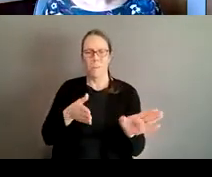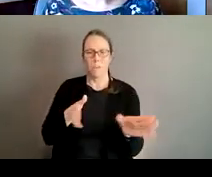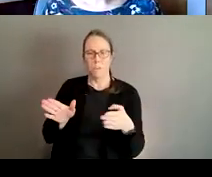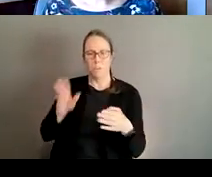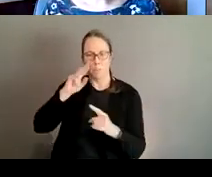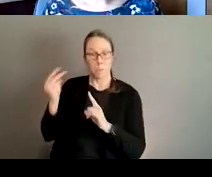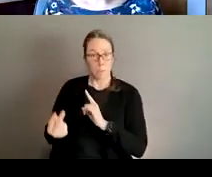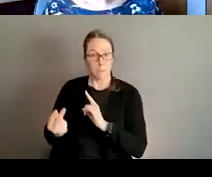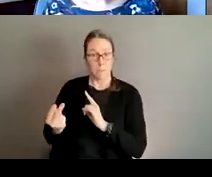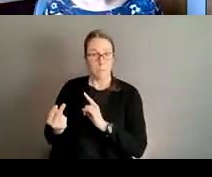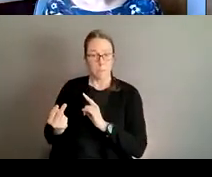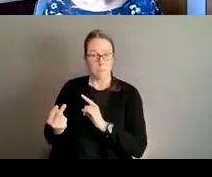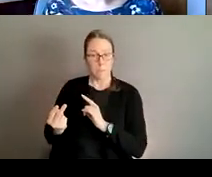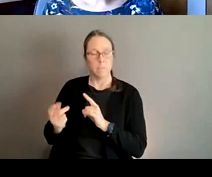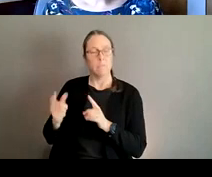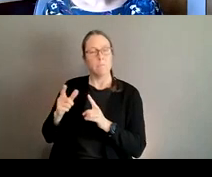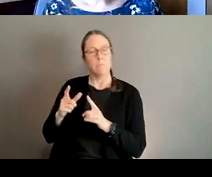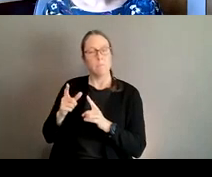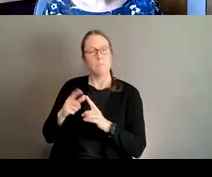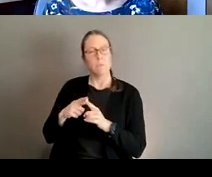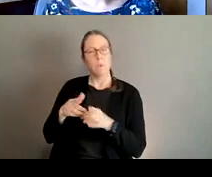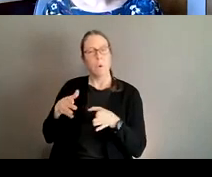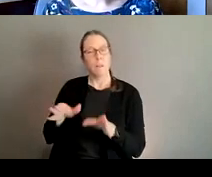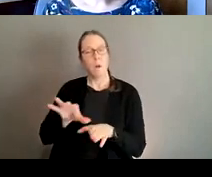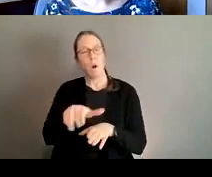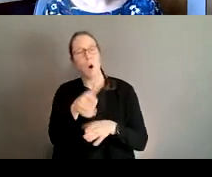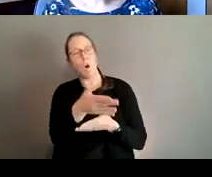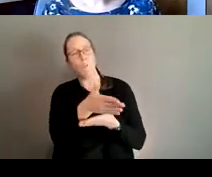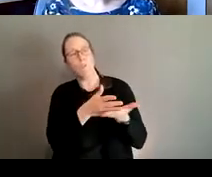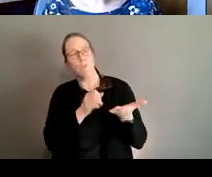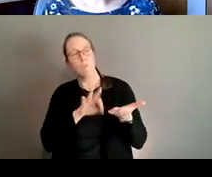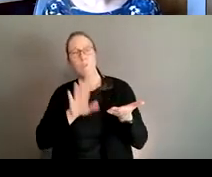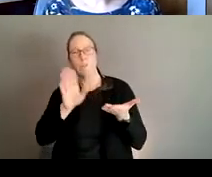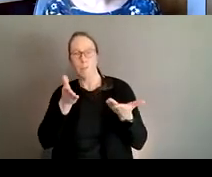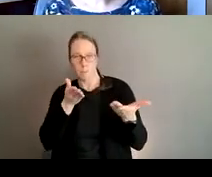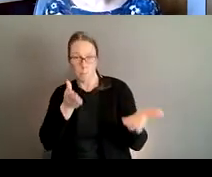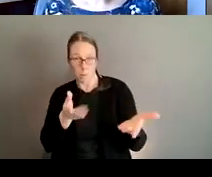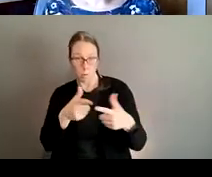instead to letting the different components of your proposal help you think through how